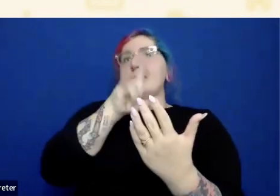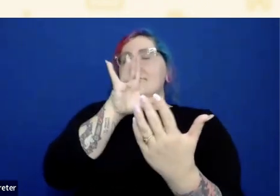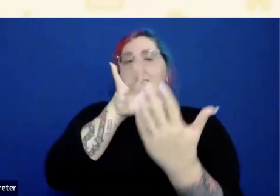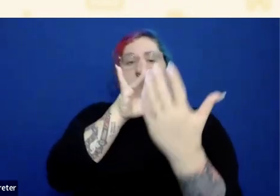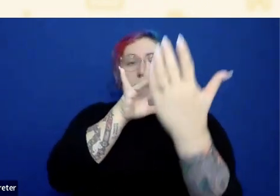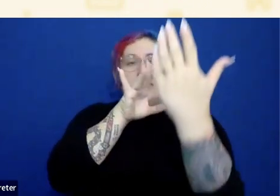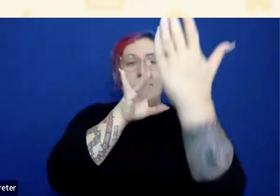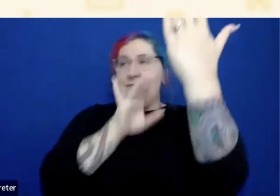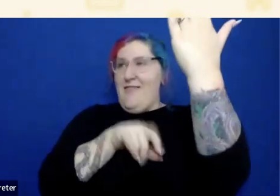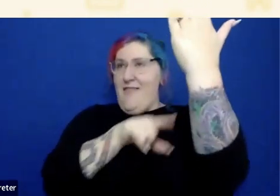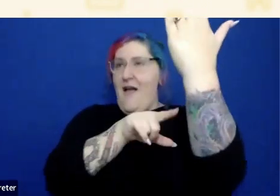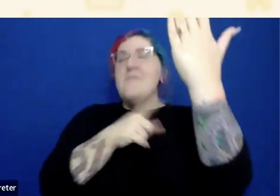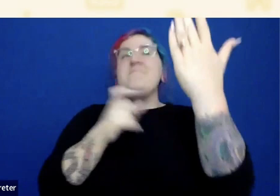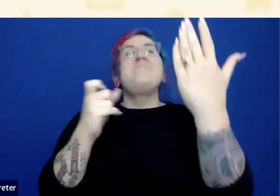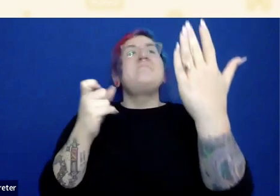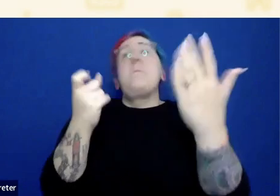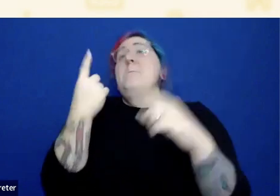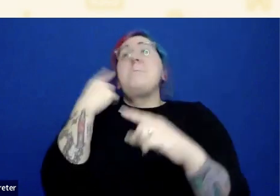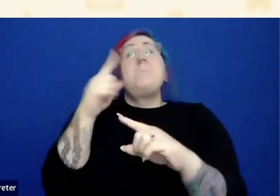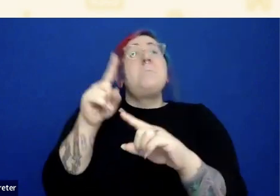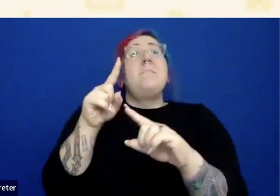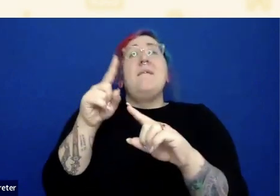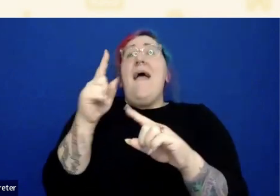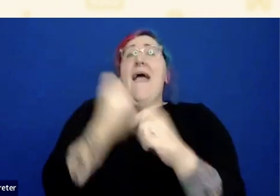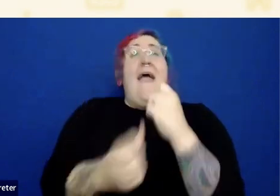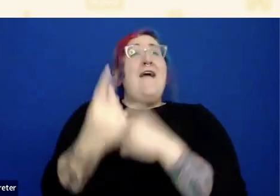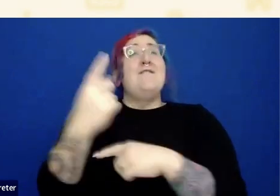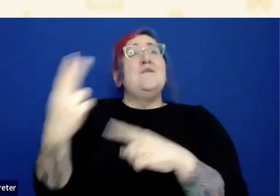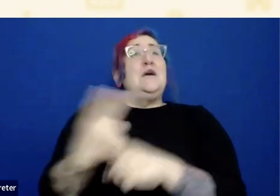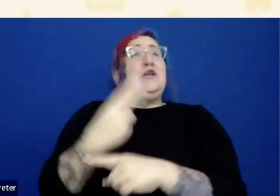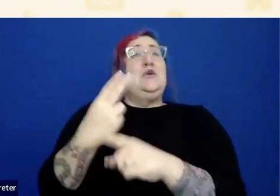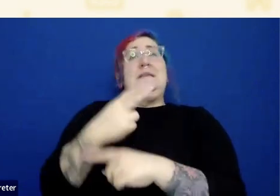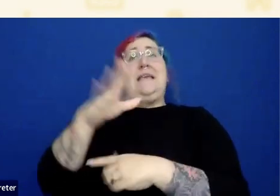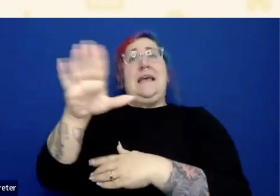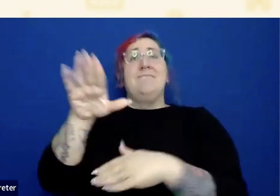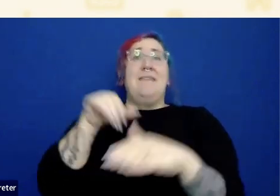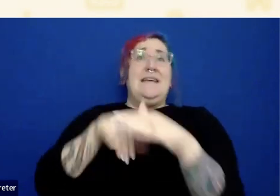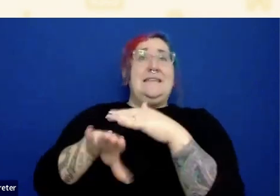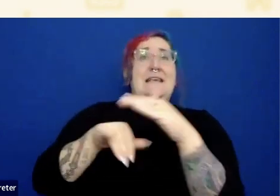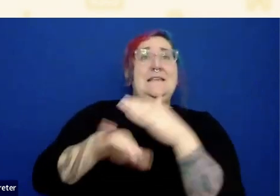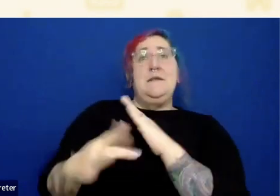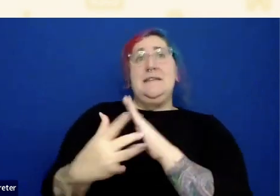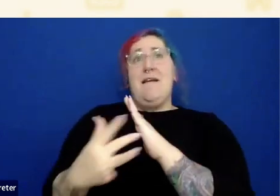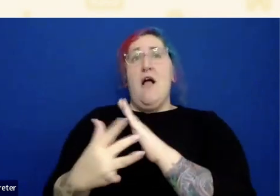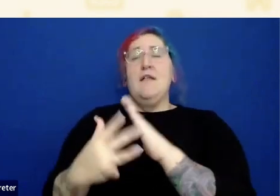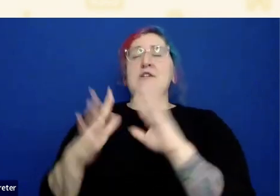is that the reality is, whatever type of experience you are designing